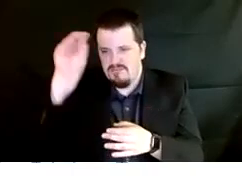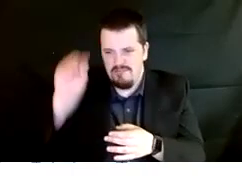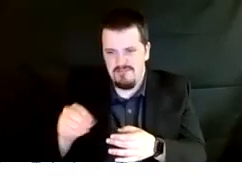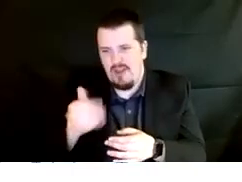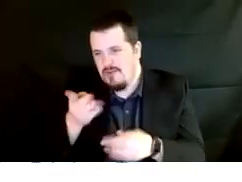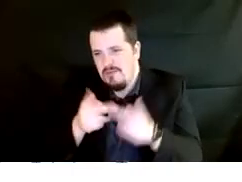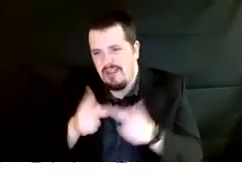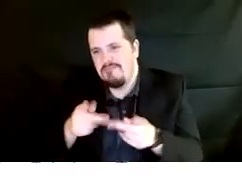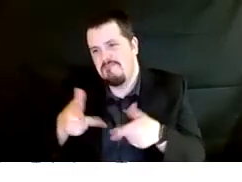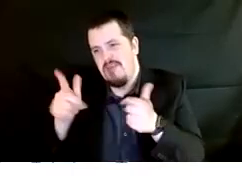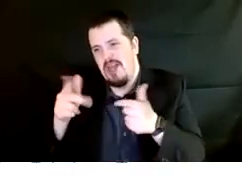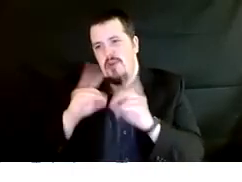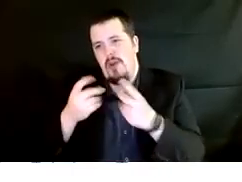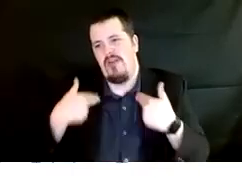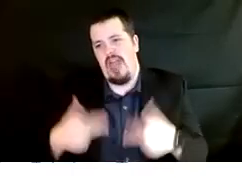the Department of Health figure out where it really should go